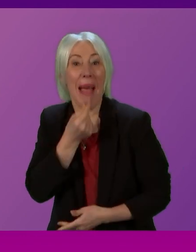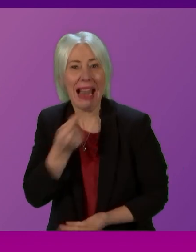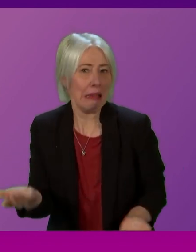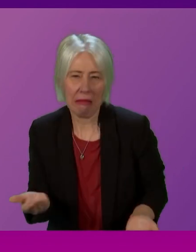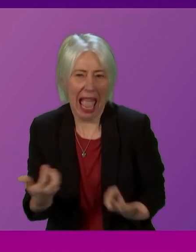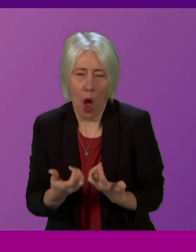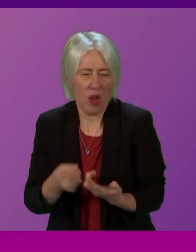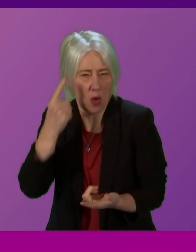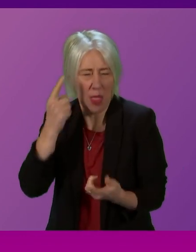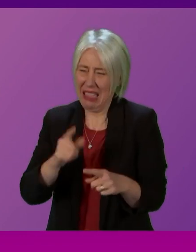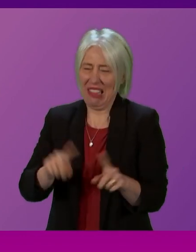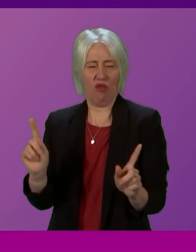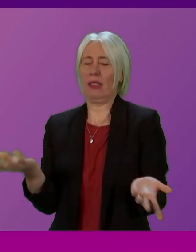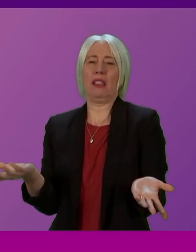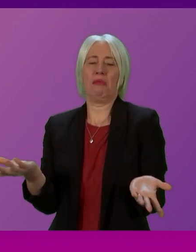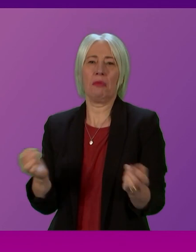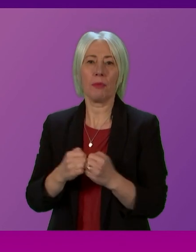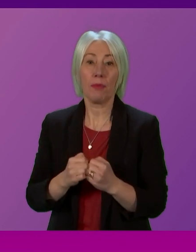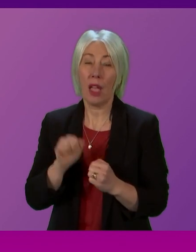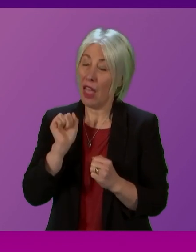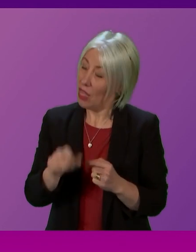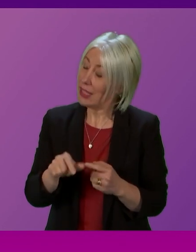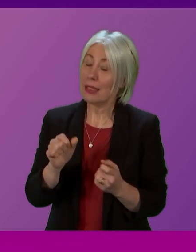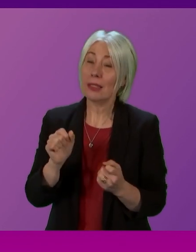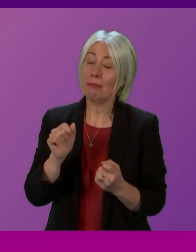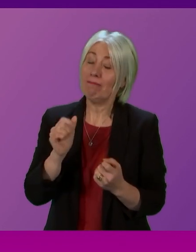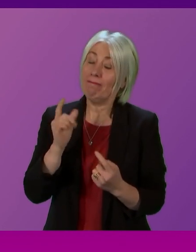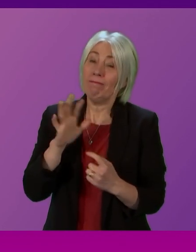This all matters for very good reasons.